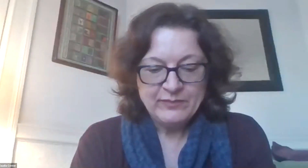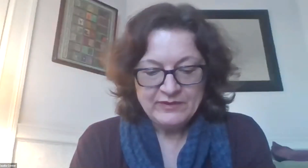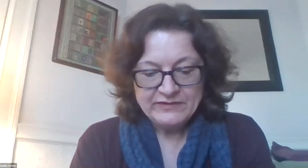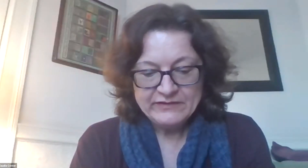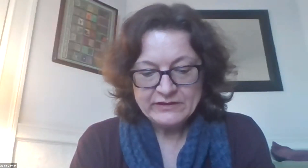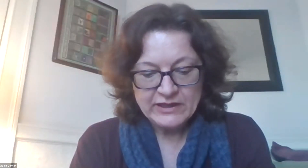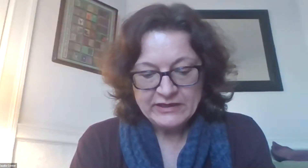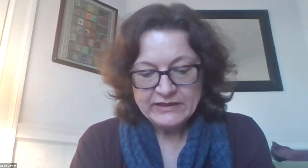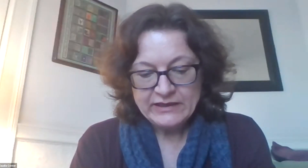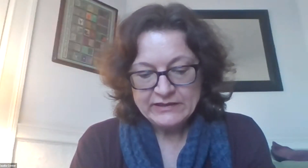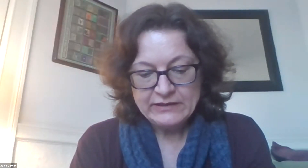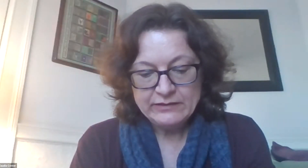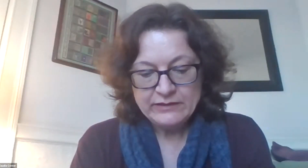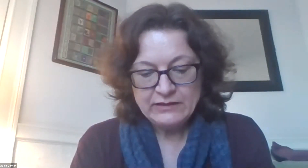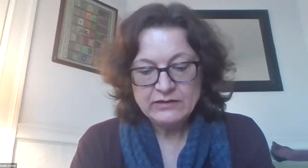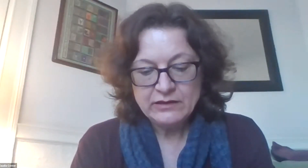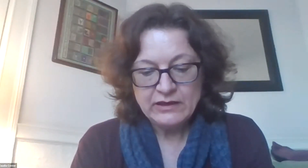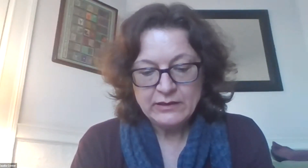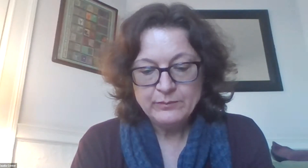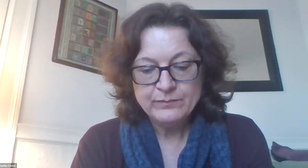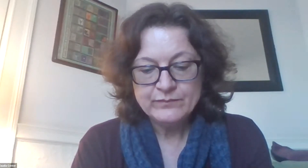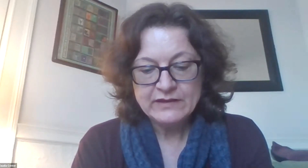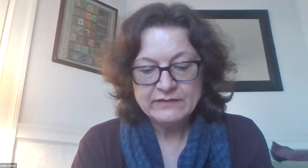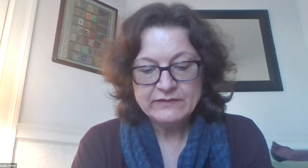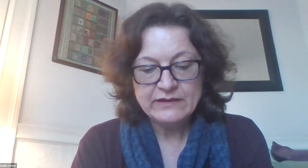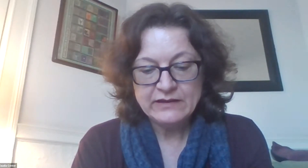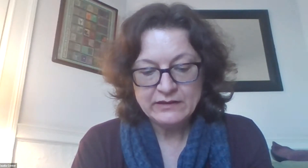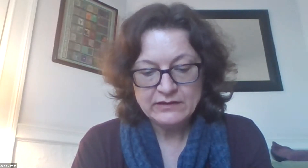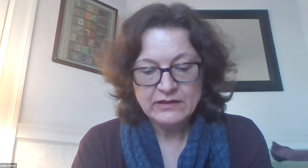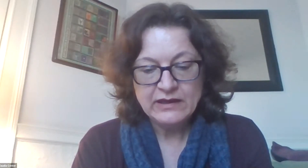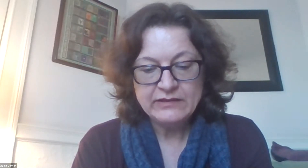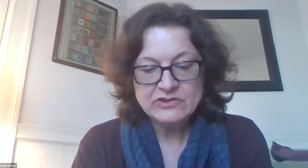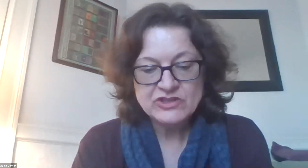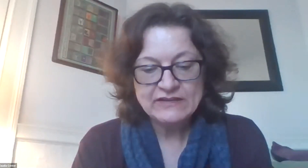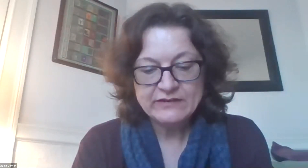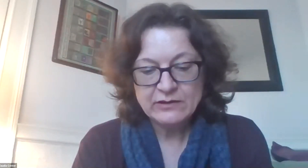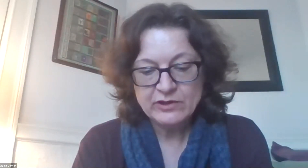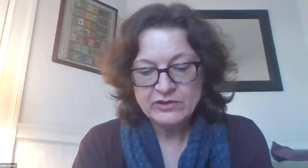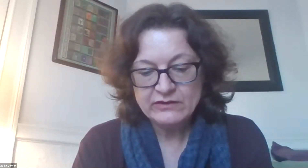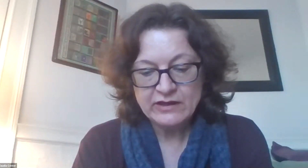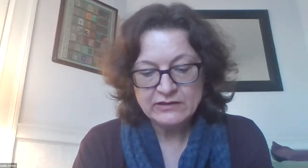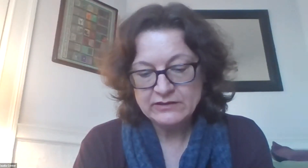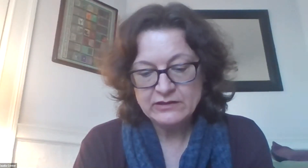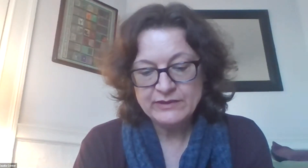Claudia. » Claudia: All right. I